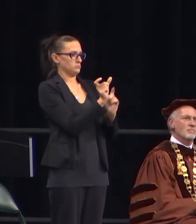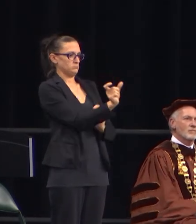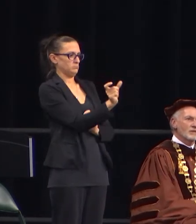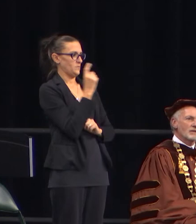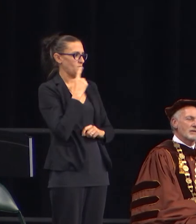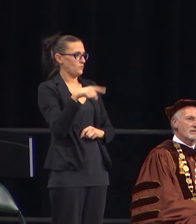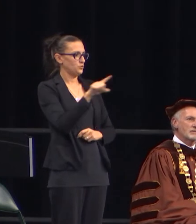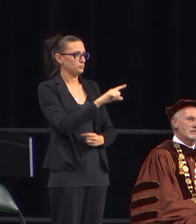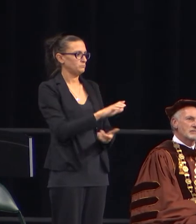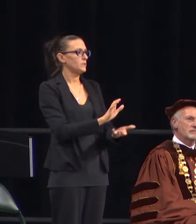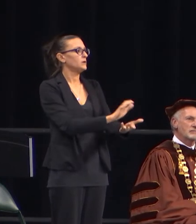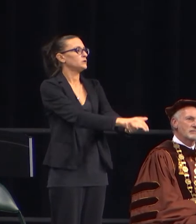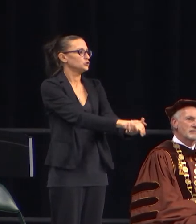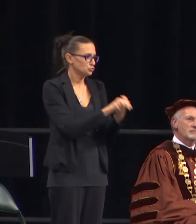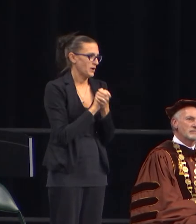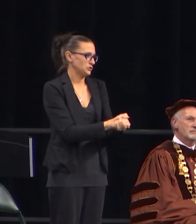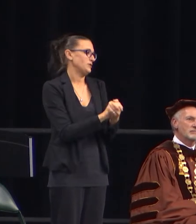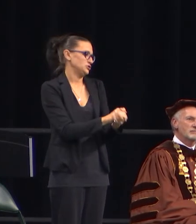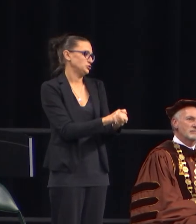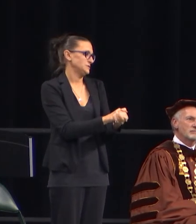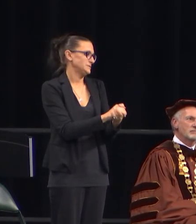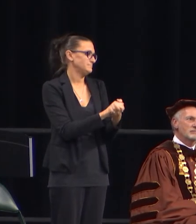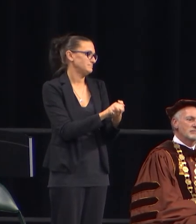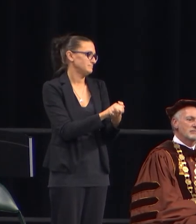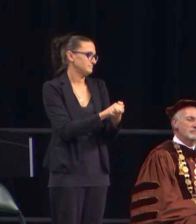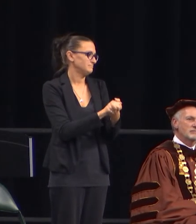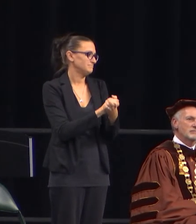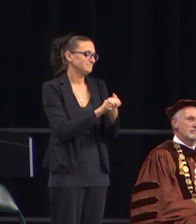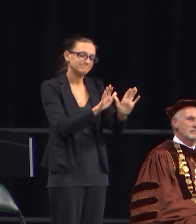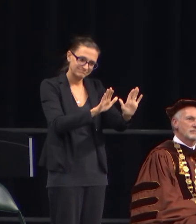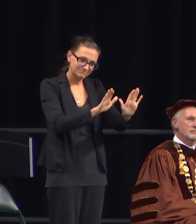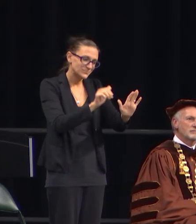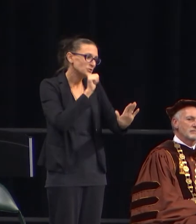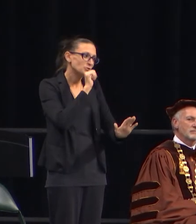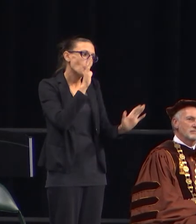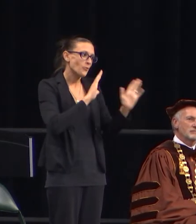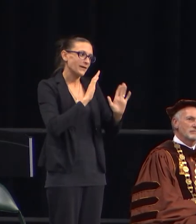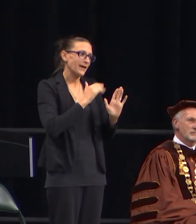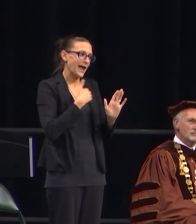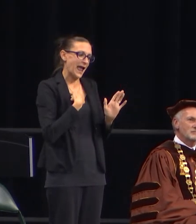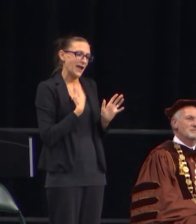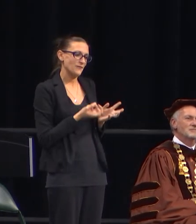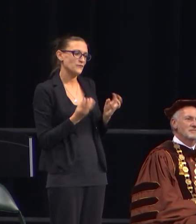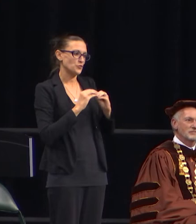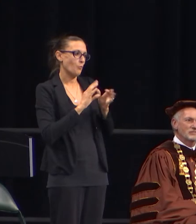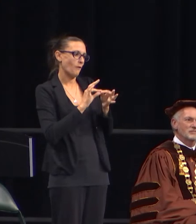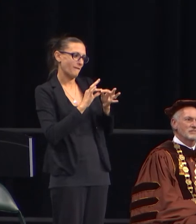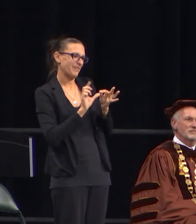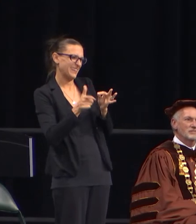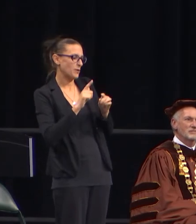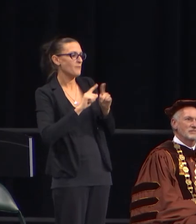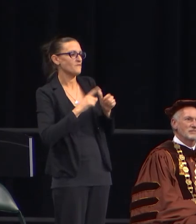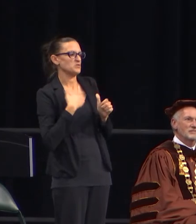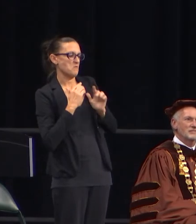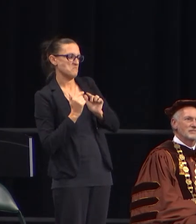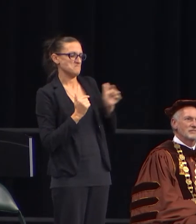Congratulations. Don't worry, I'll have a few more words later, but first I'll ask Pete to speak.